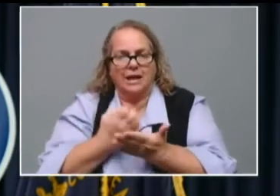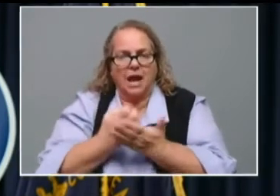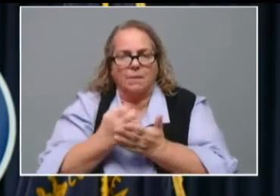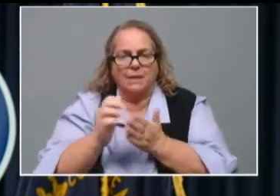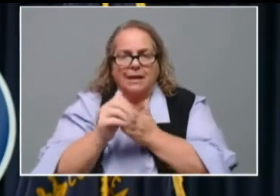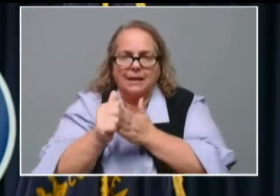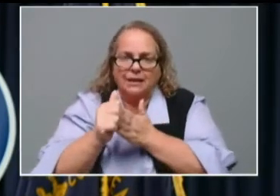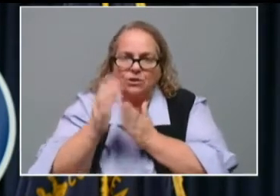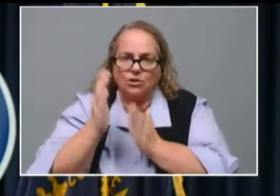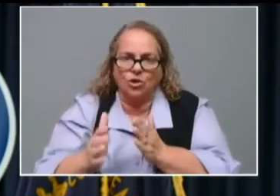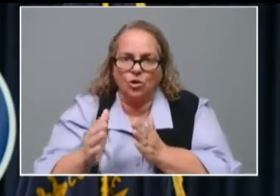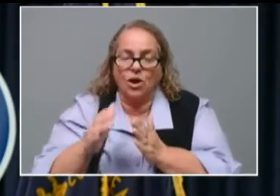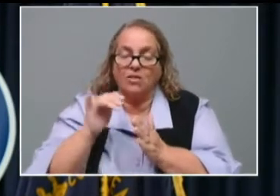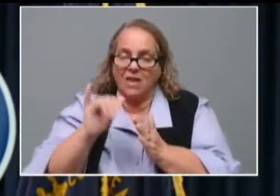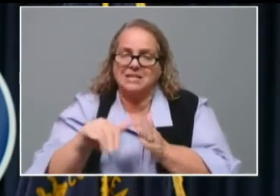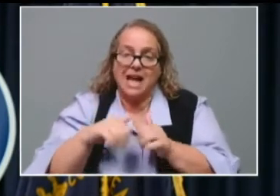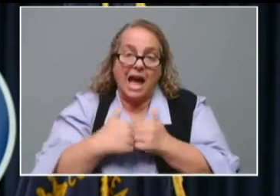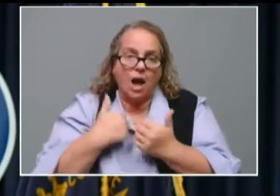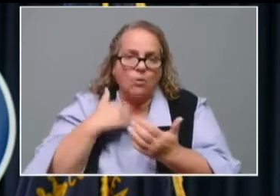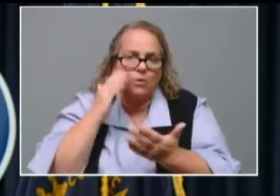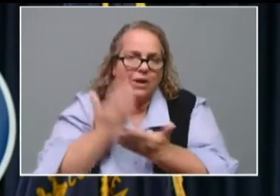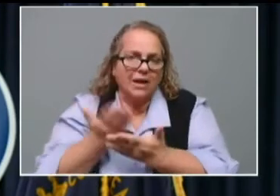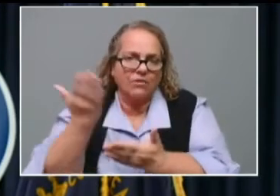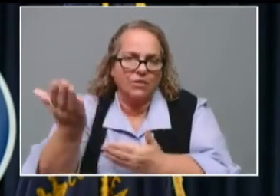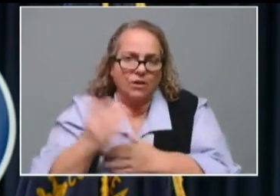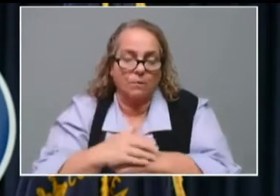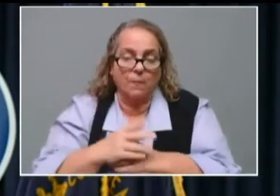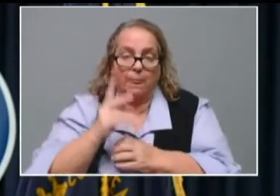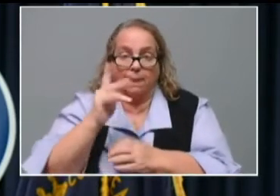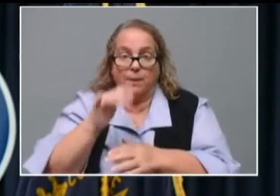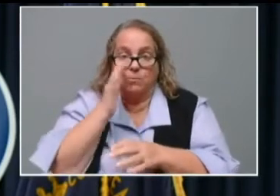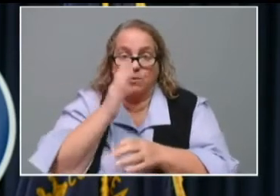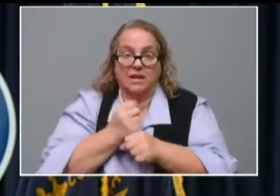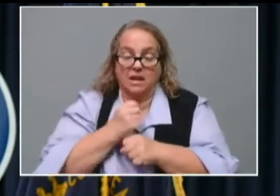going to get there. So Kentucky's gonna receive more than 4.7 billion over five